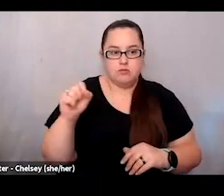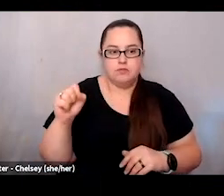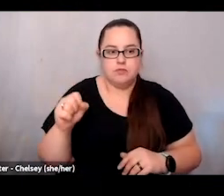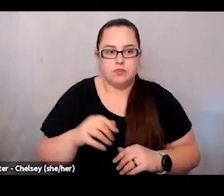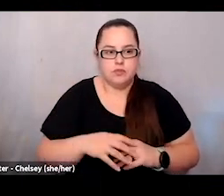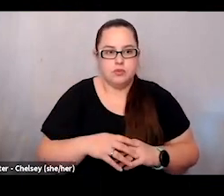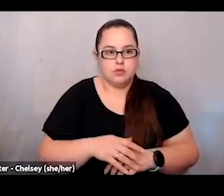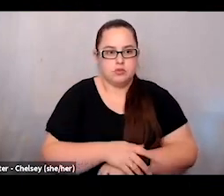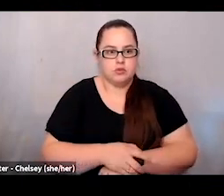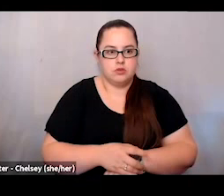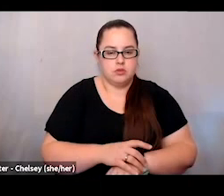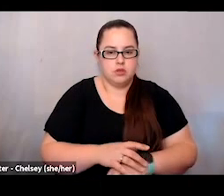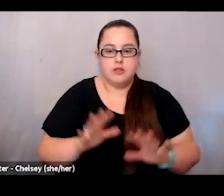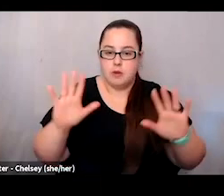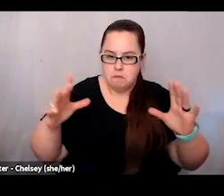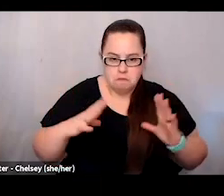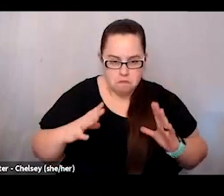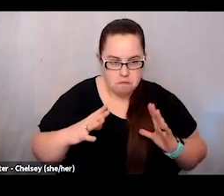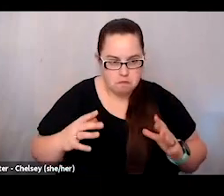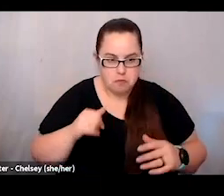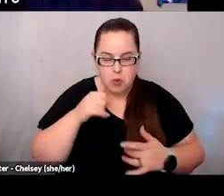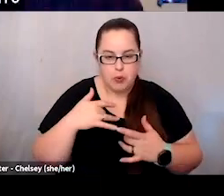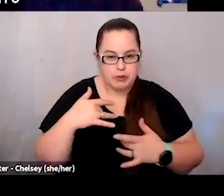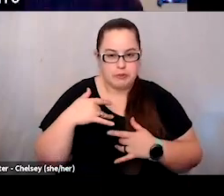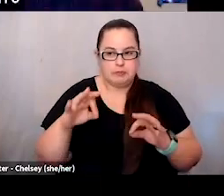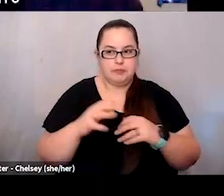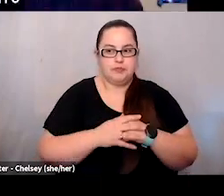again, maybe about halfway through this slide. Bernard Navarro: This one right here. Nileen Clark: Yeah.